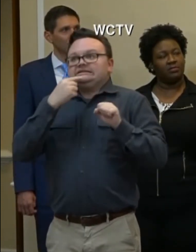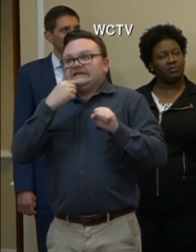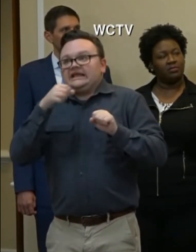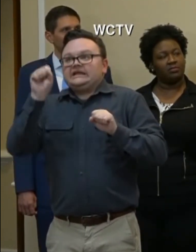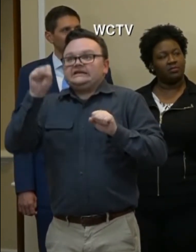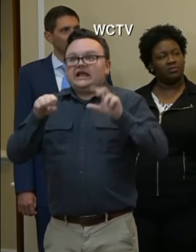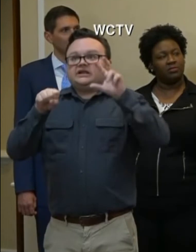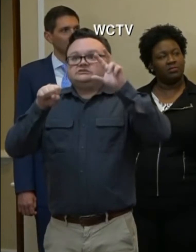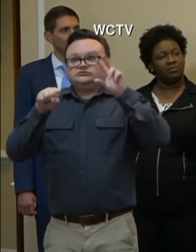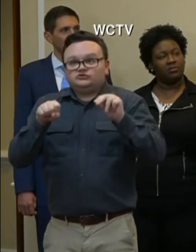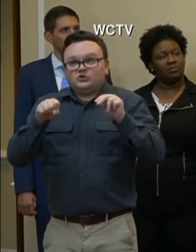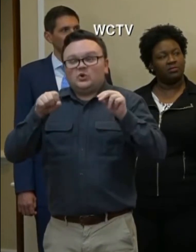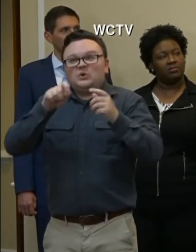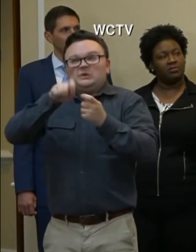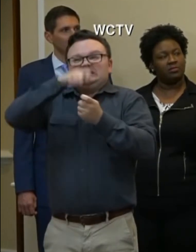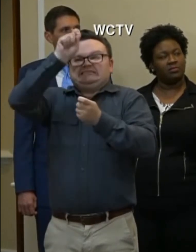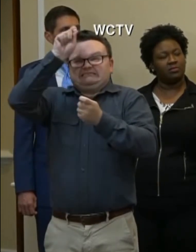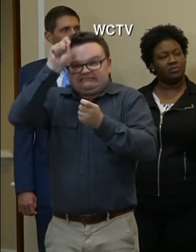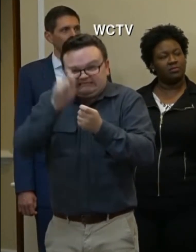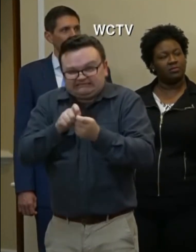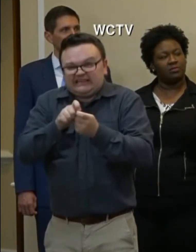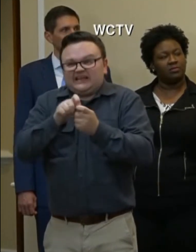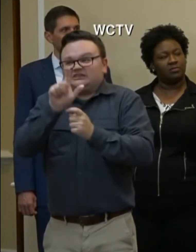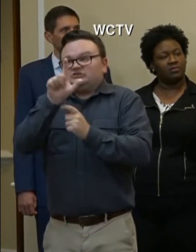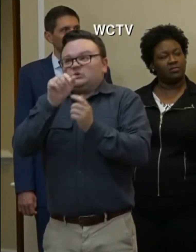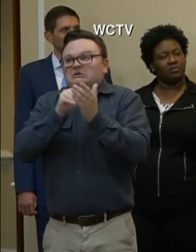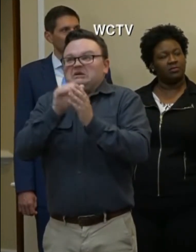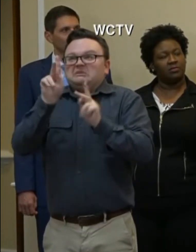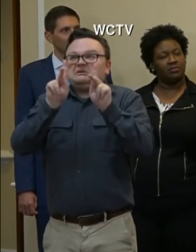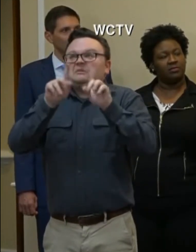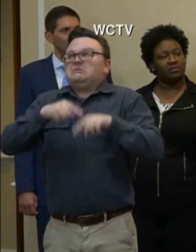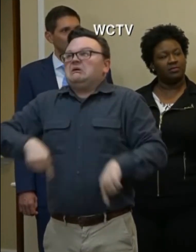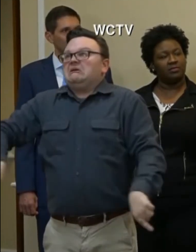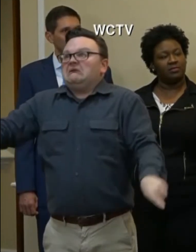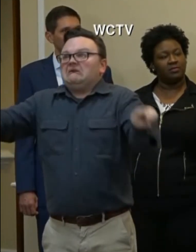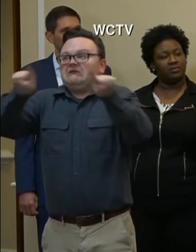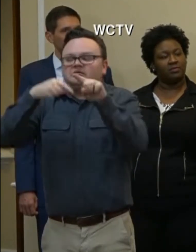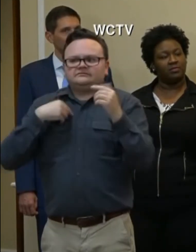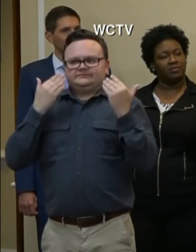knowledge of everything all 21 million people but you know we went as cases